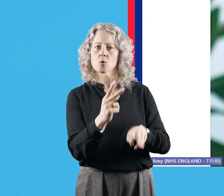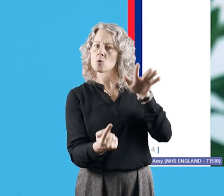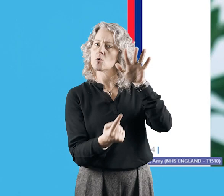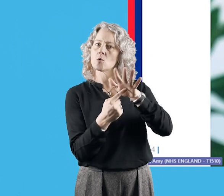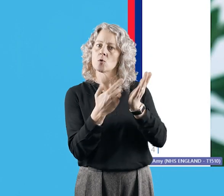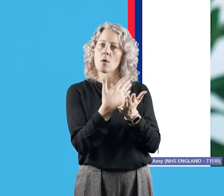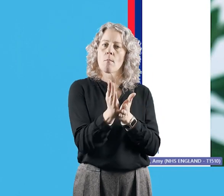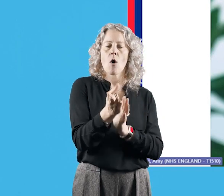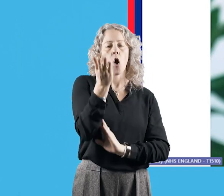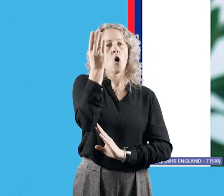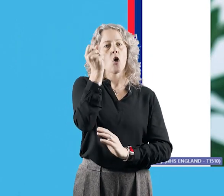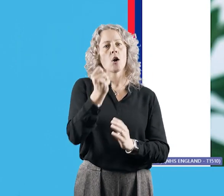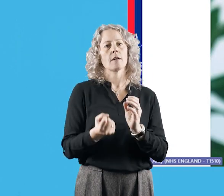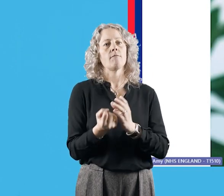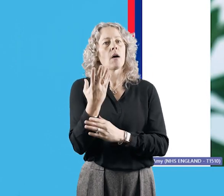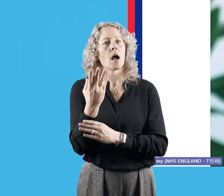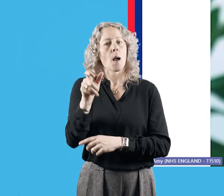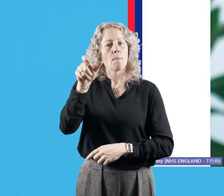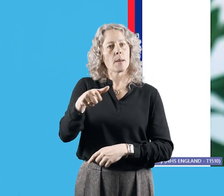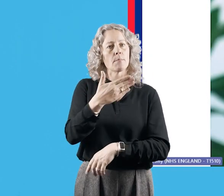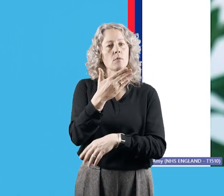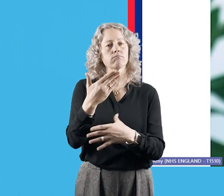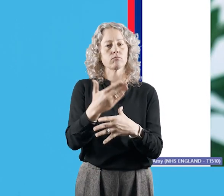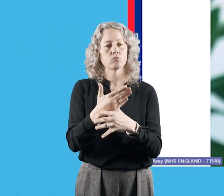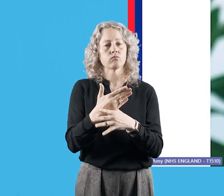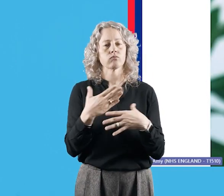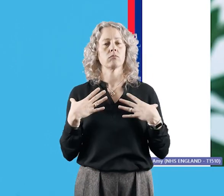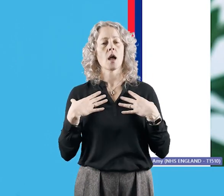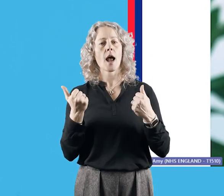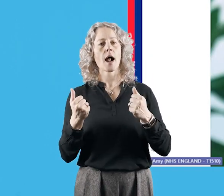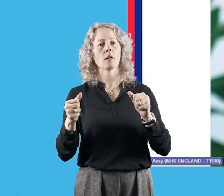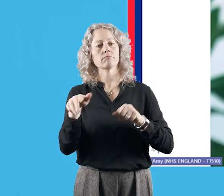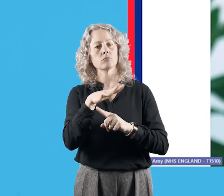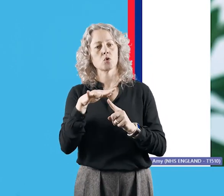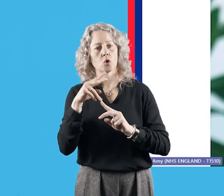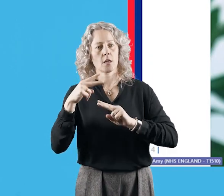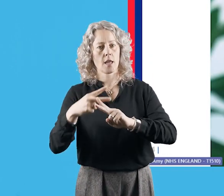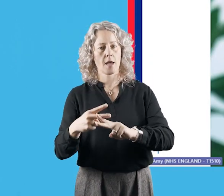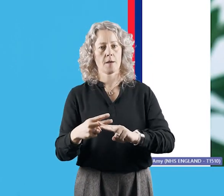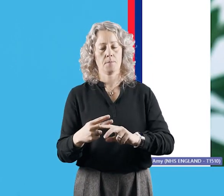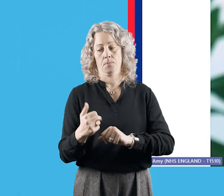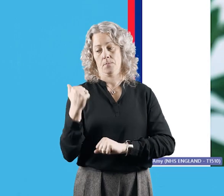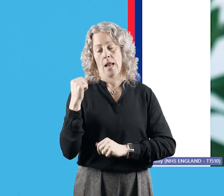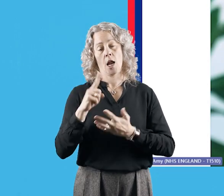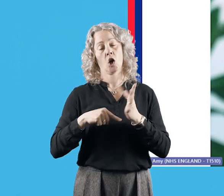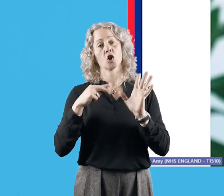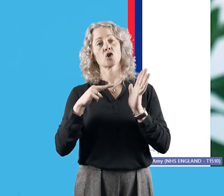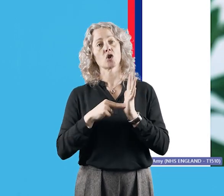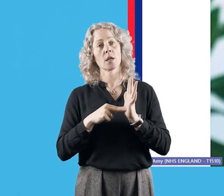learning and development for people working in health and social care. In January of this year, we announced plans to